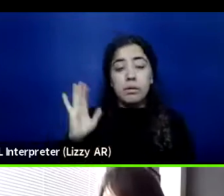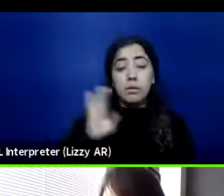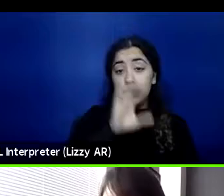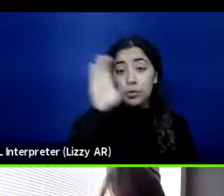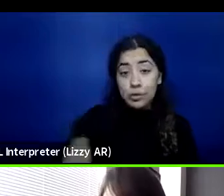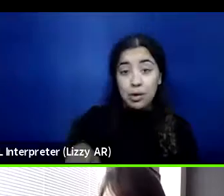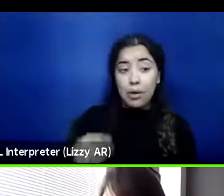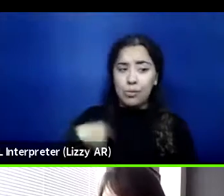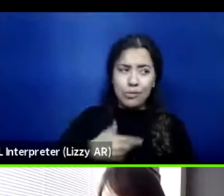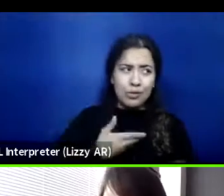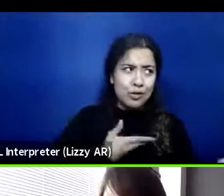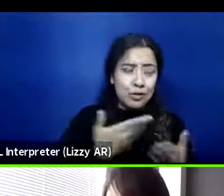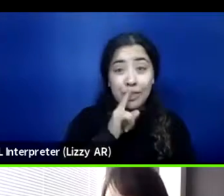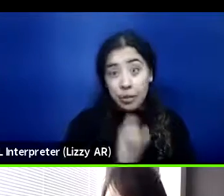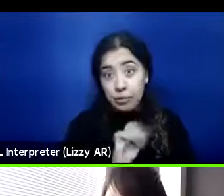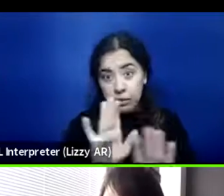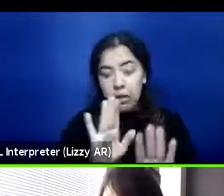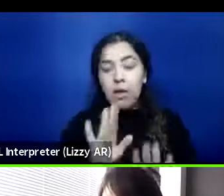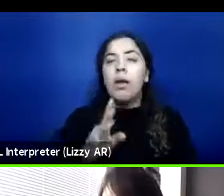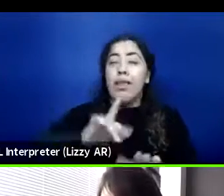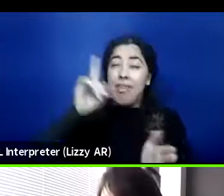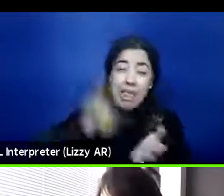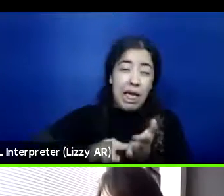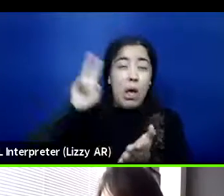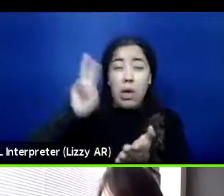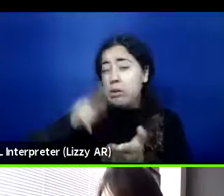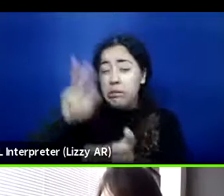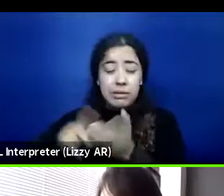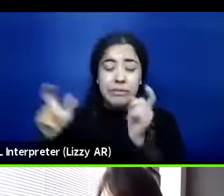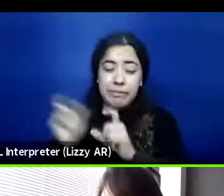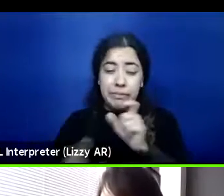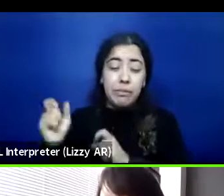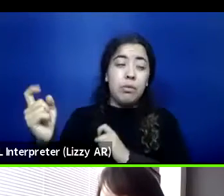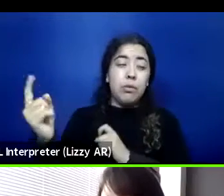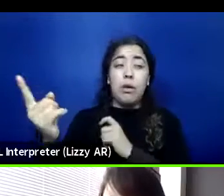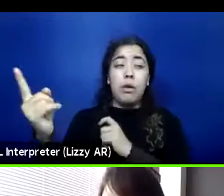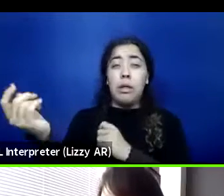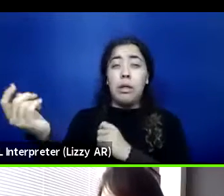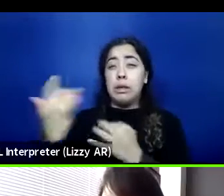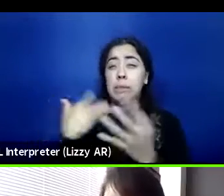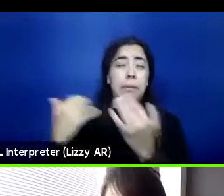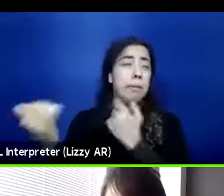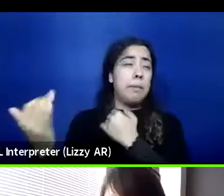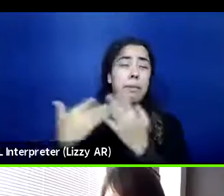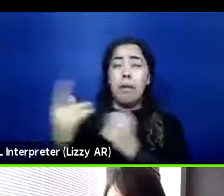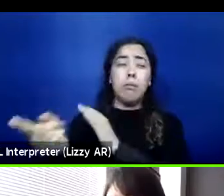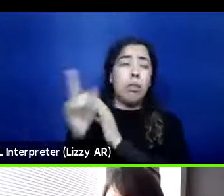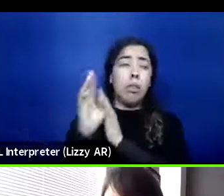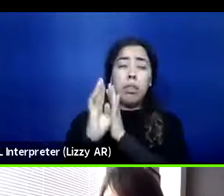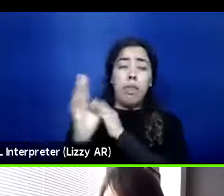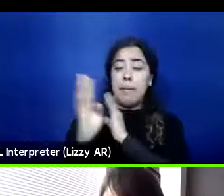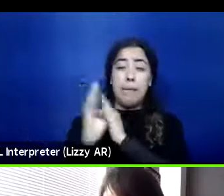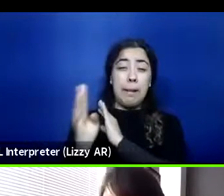just to get help with signing up for government services because they either didn't have a computer,